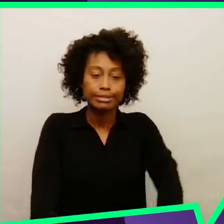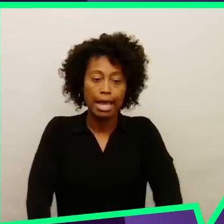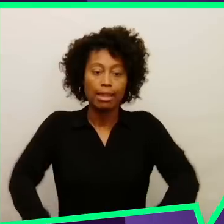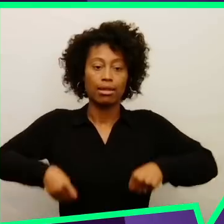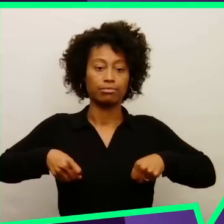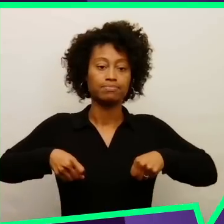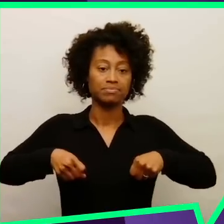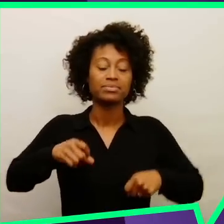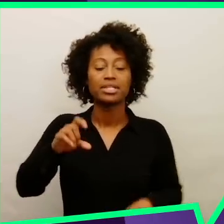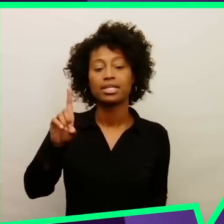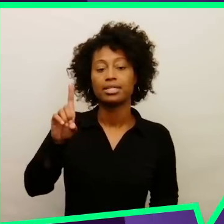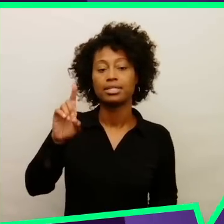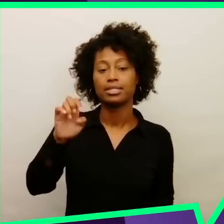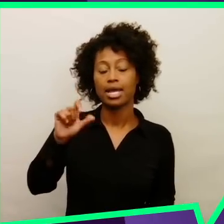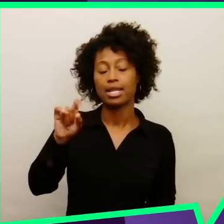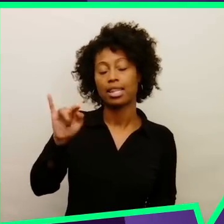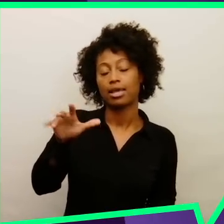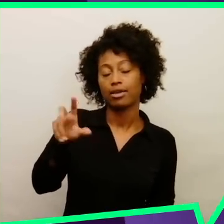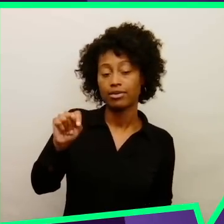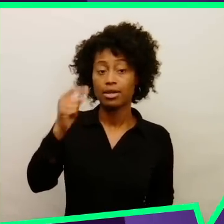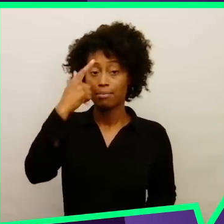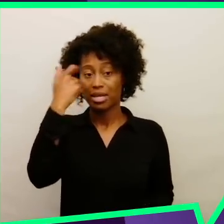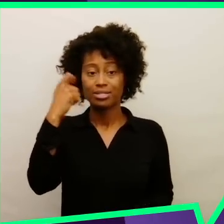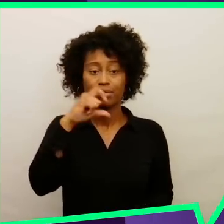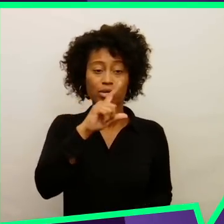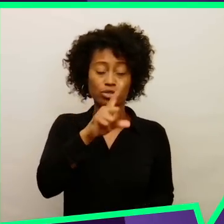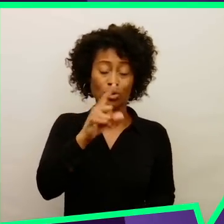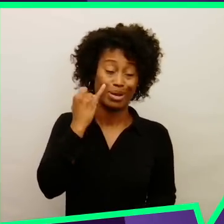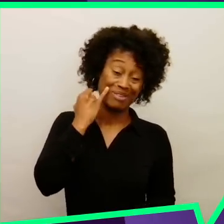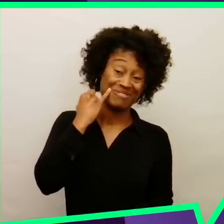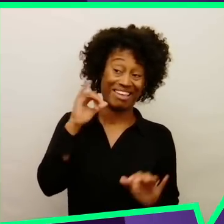because for bench press, I don't know if I can do it